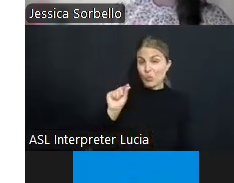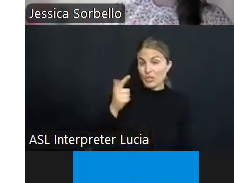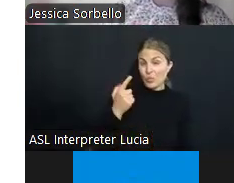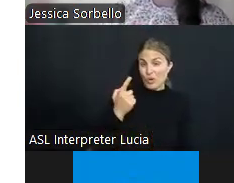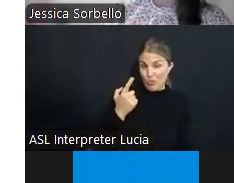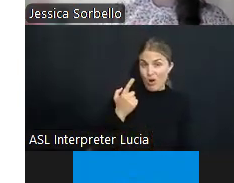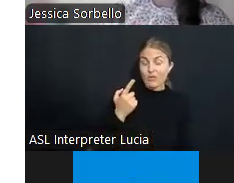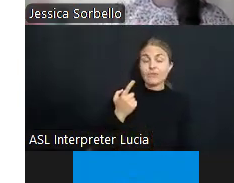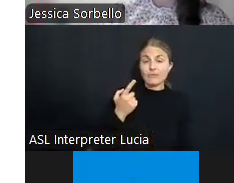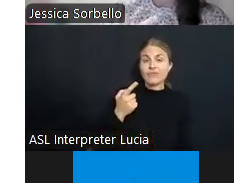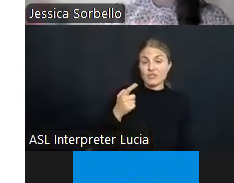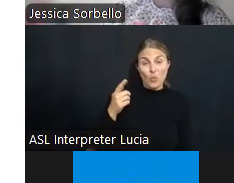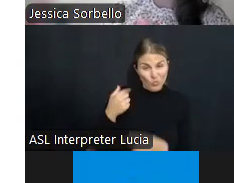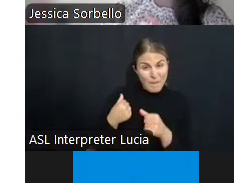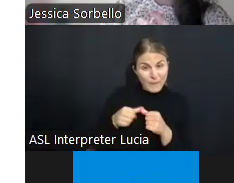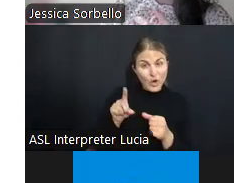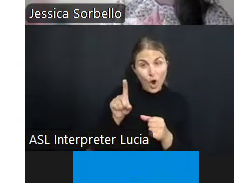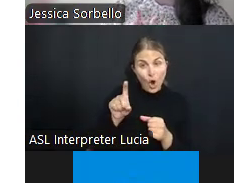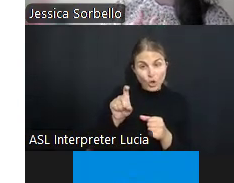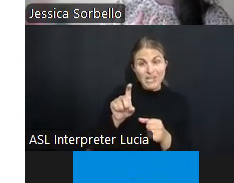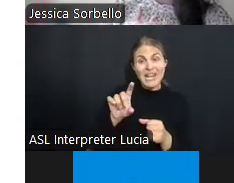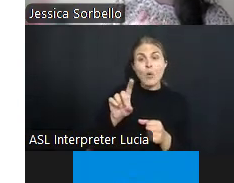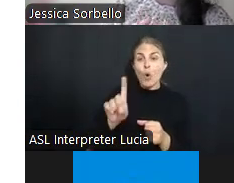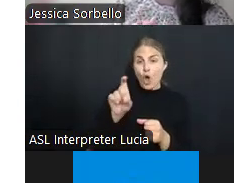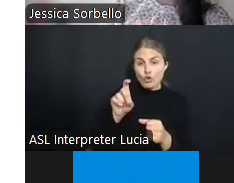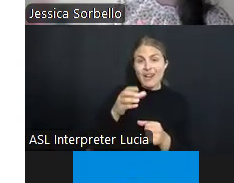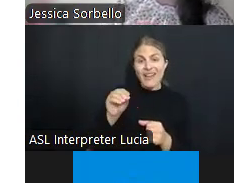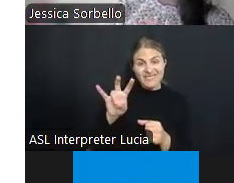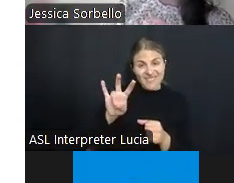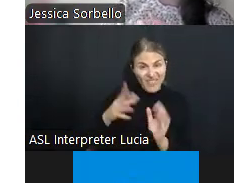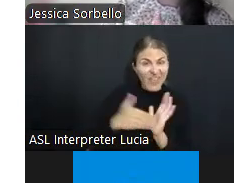involved